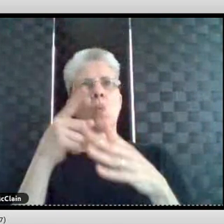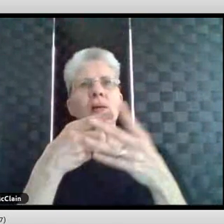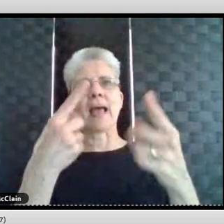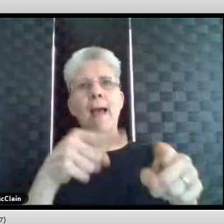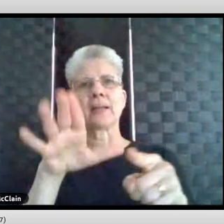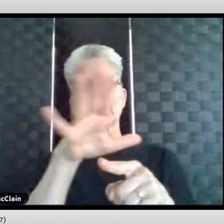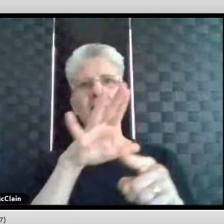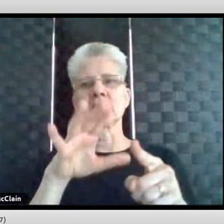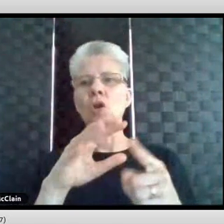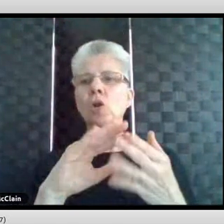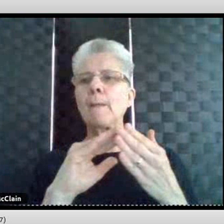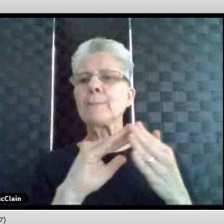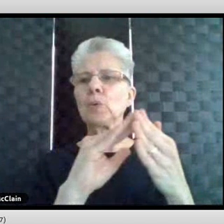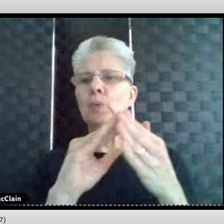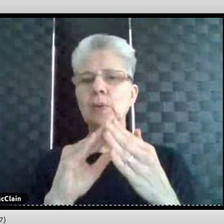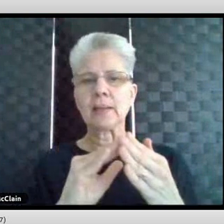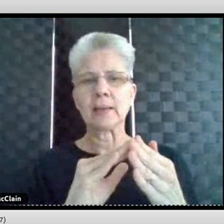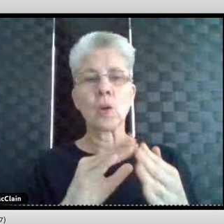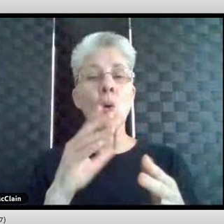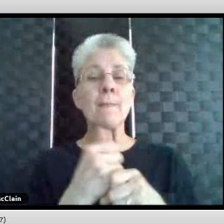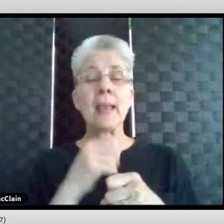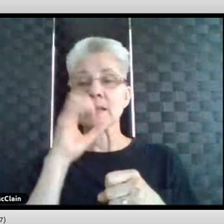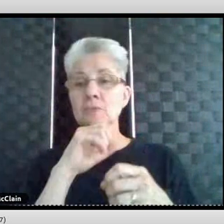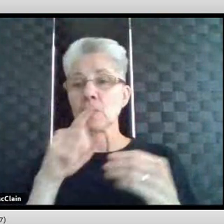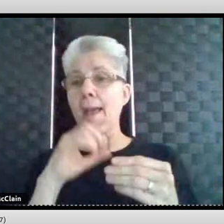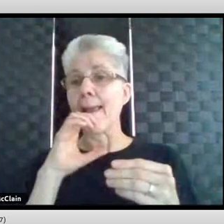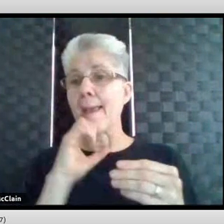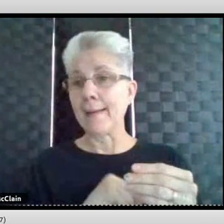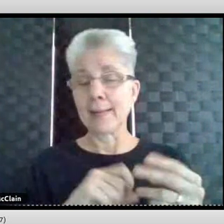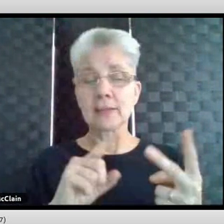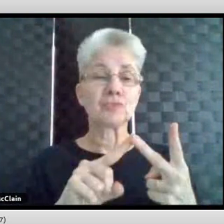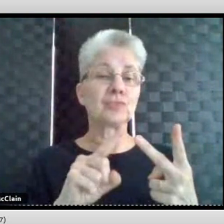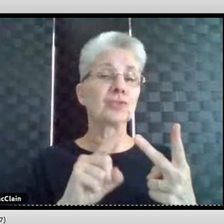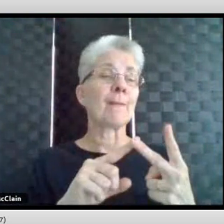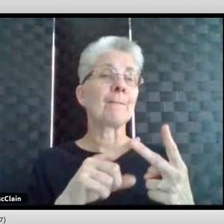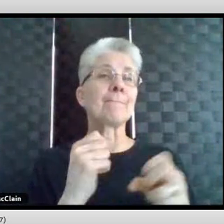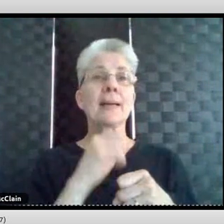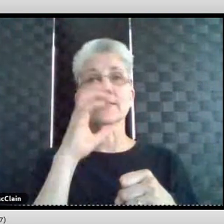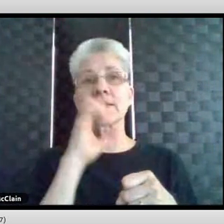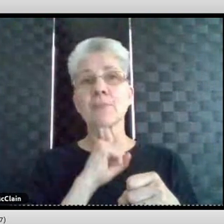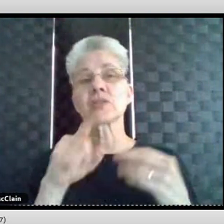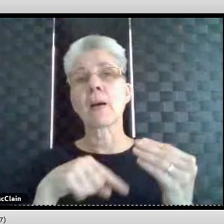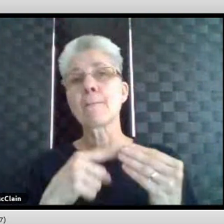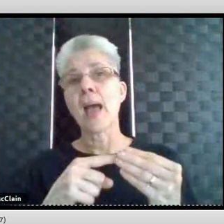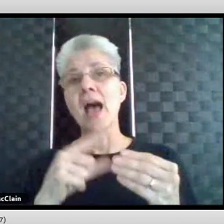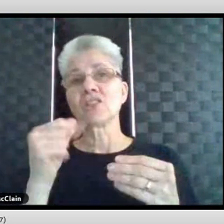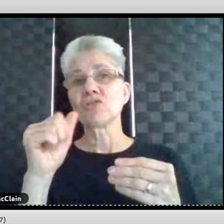We also make assumptions about age, we make assumptions about gender,